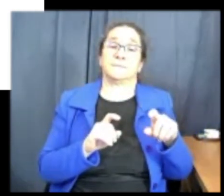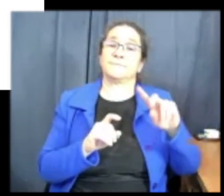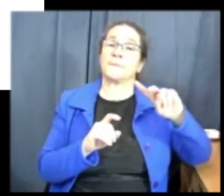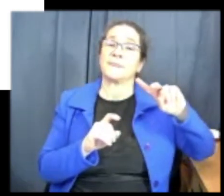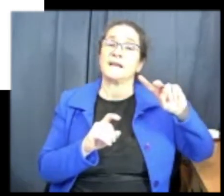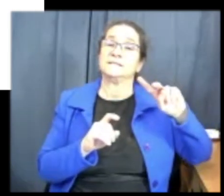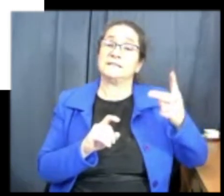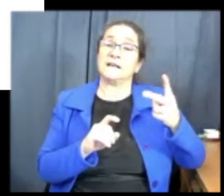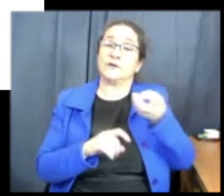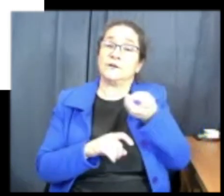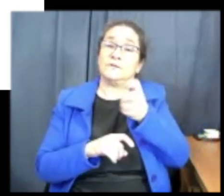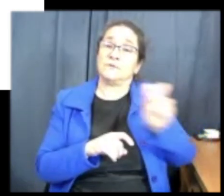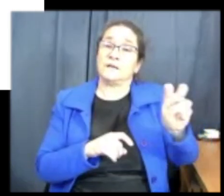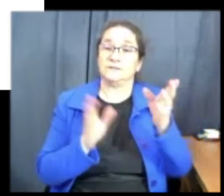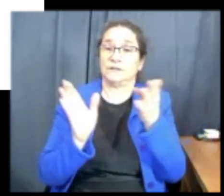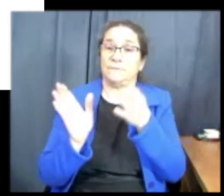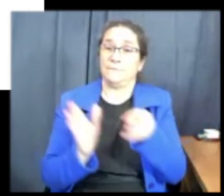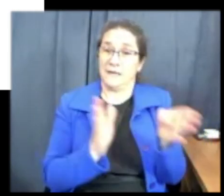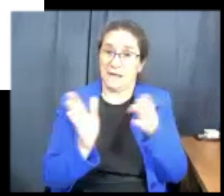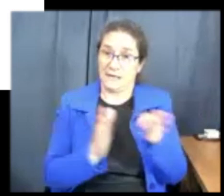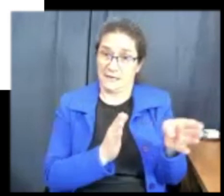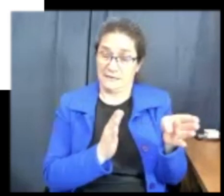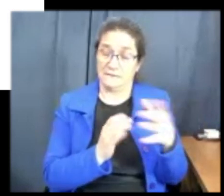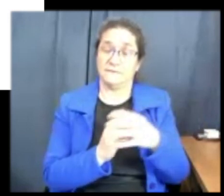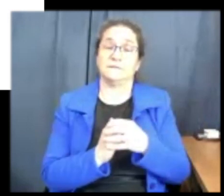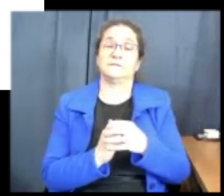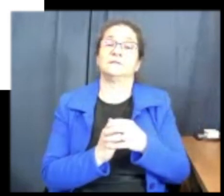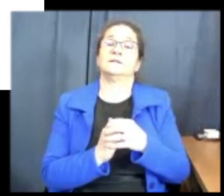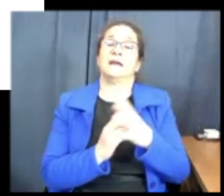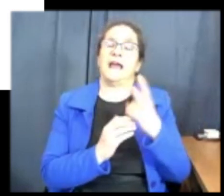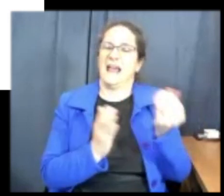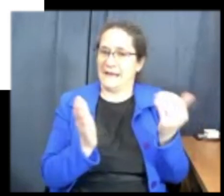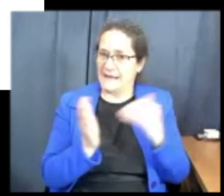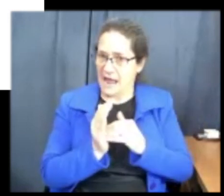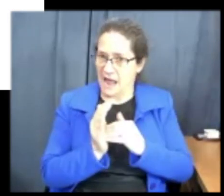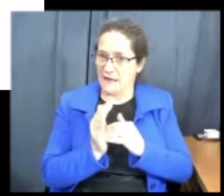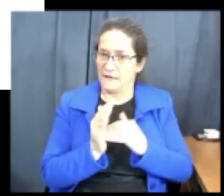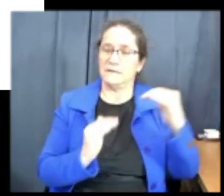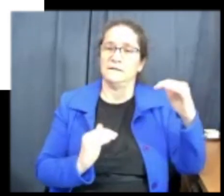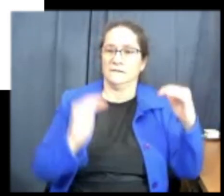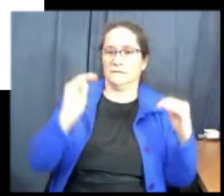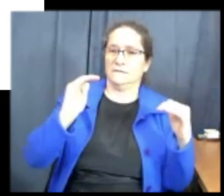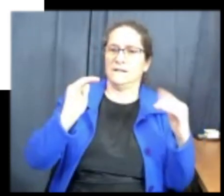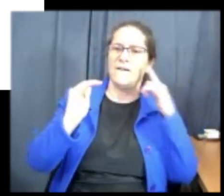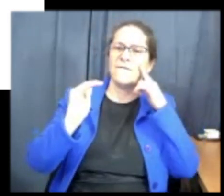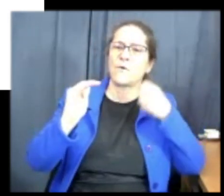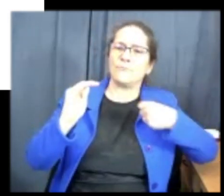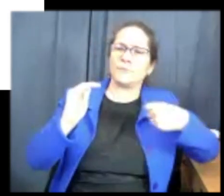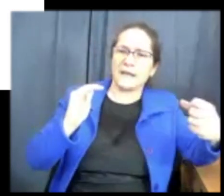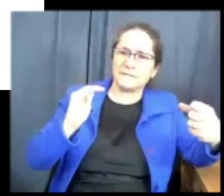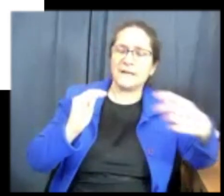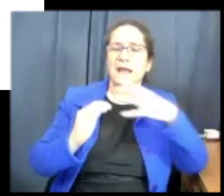planning, and then again you have your disproportionality for placement and discipline.